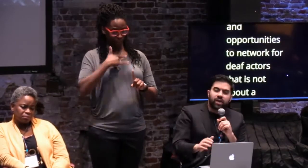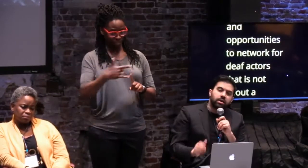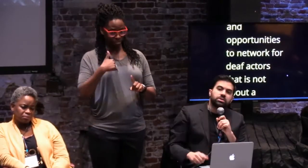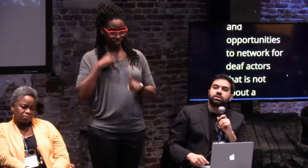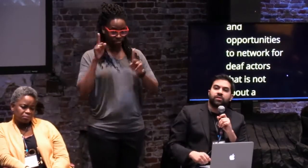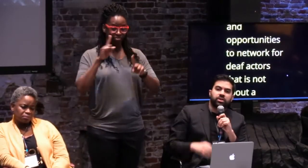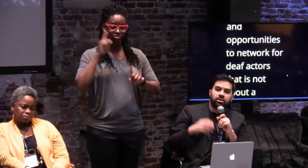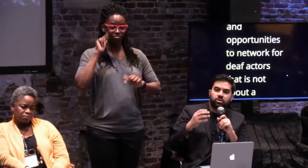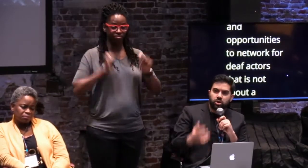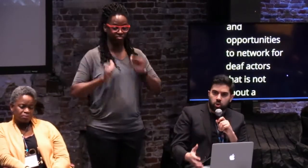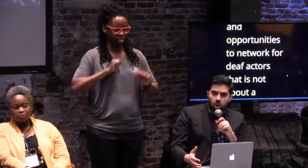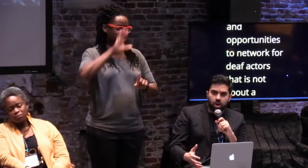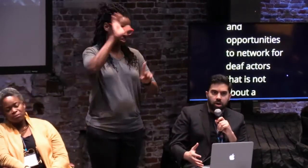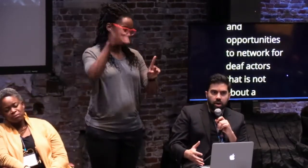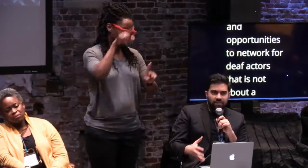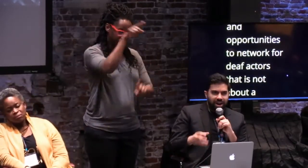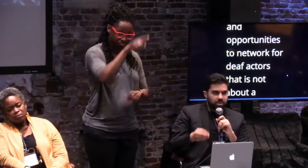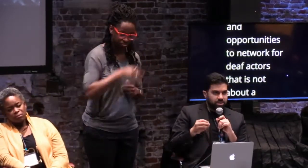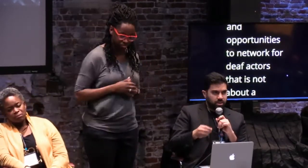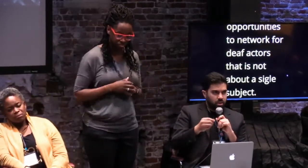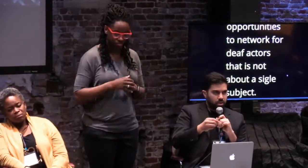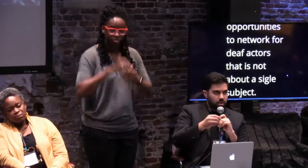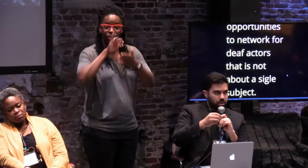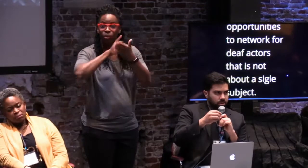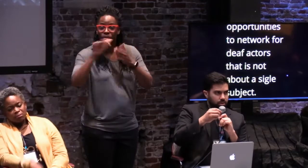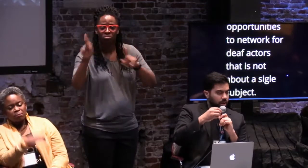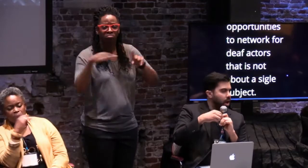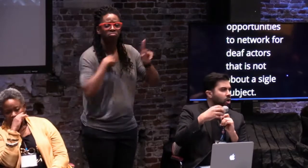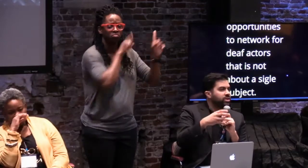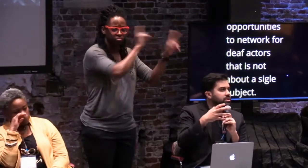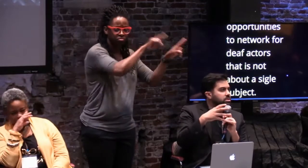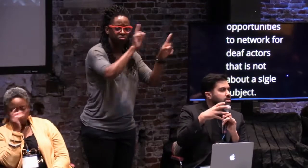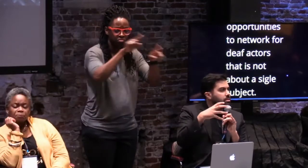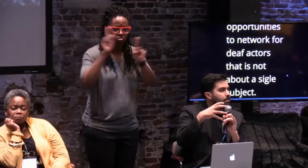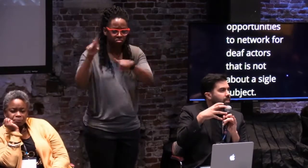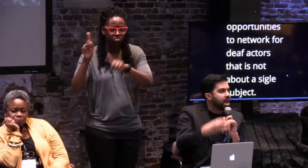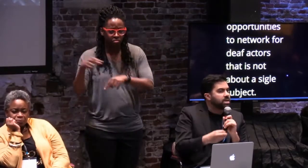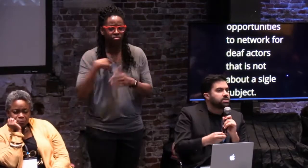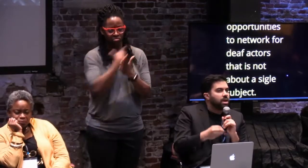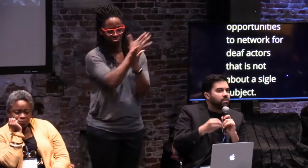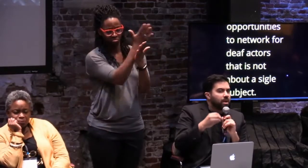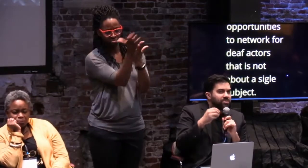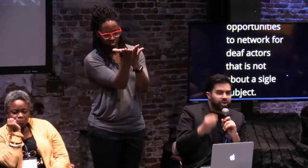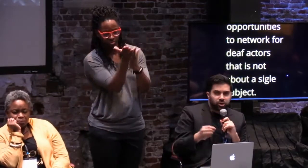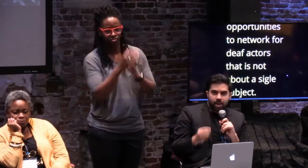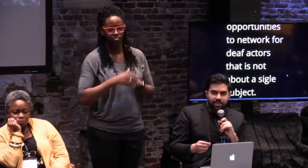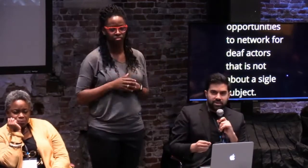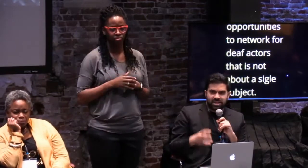if I go see deaf theater in New York, if I go see all these plays from theater companies